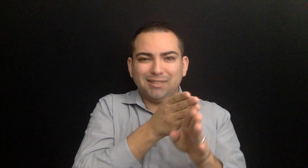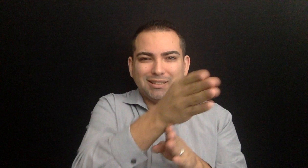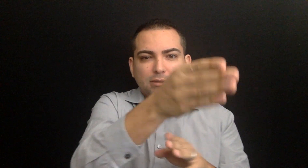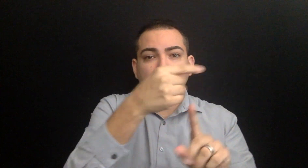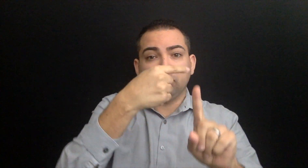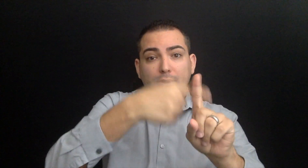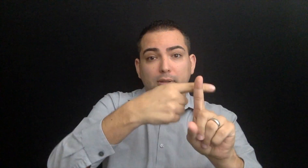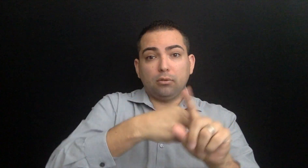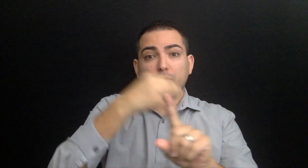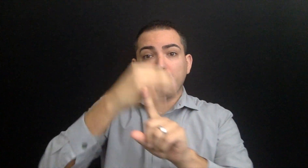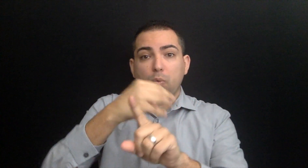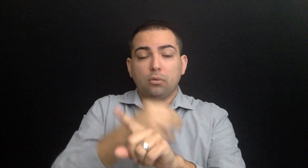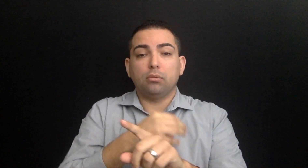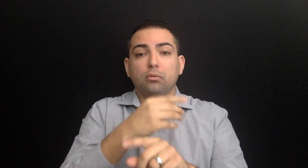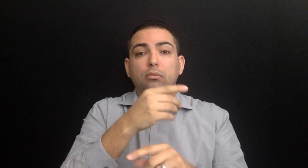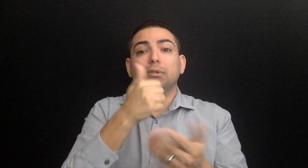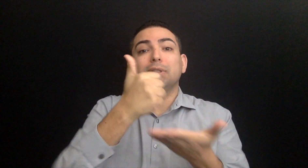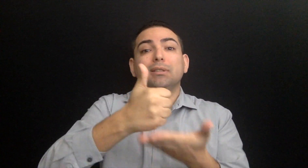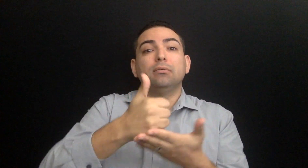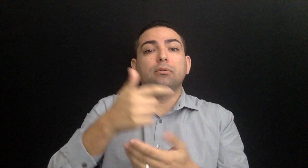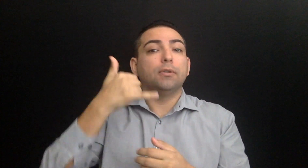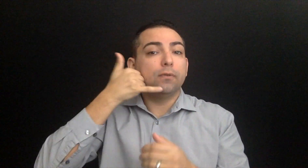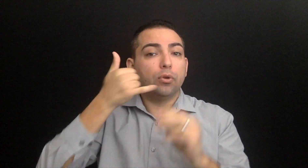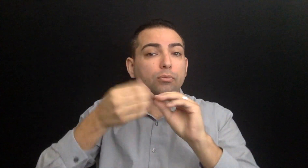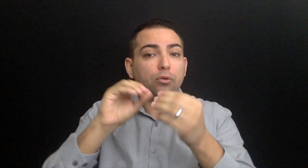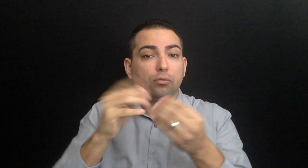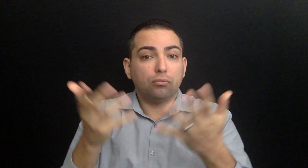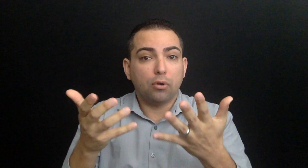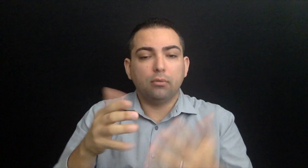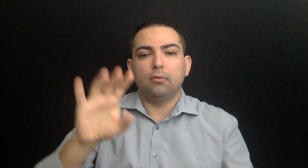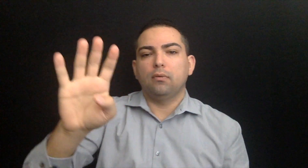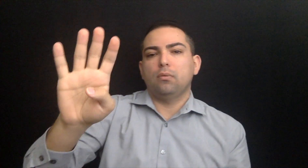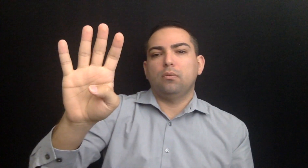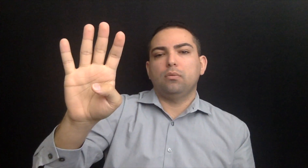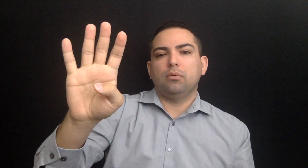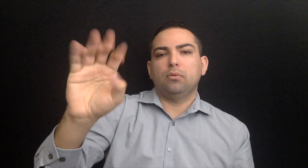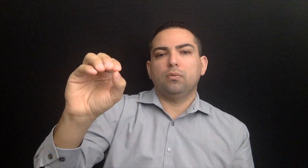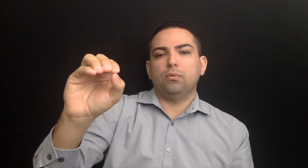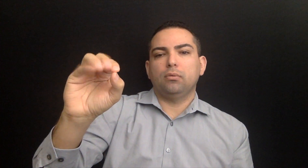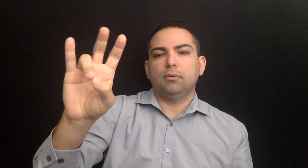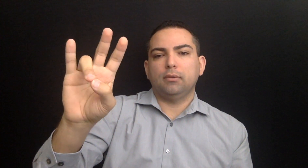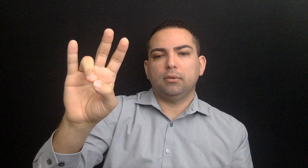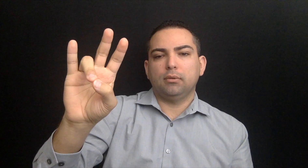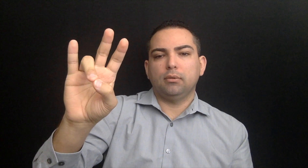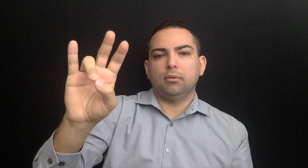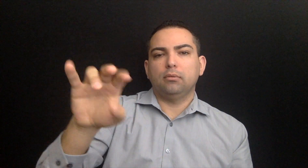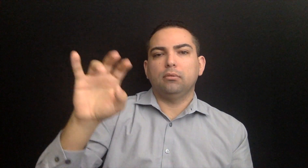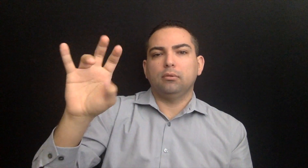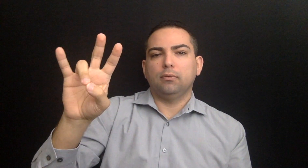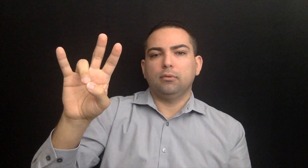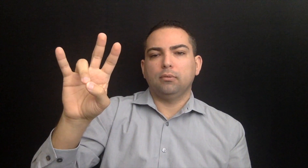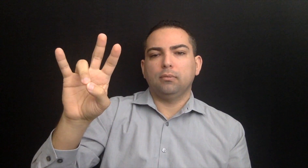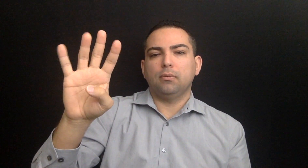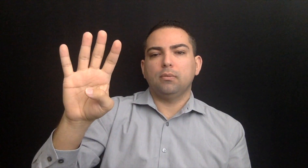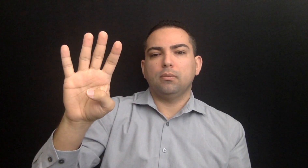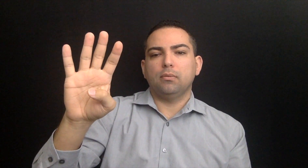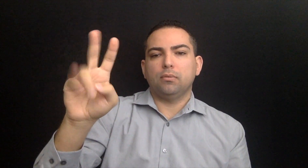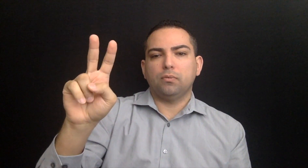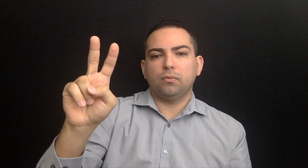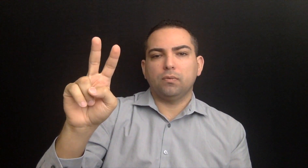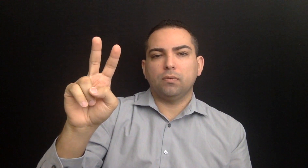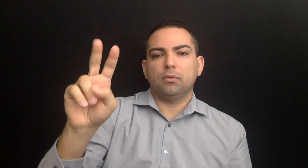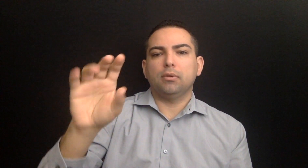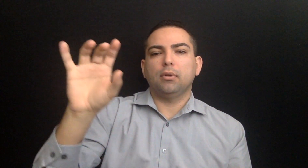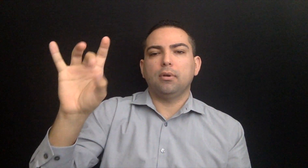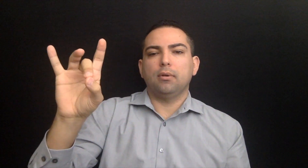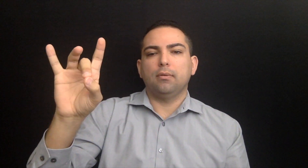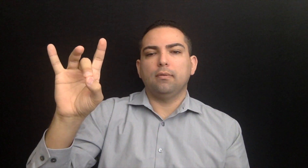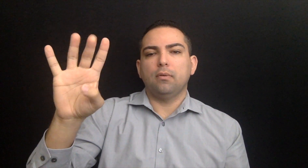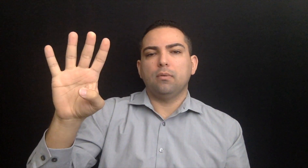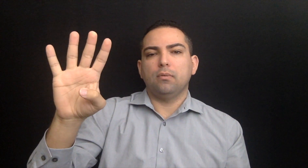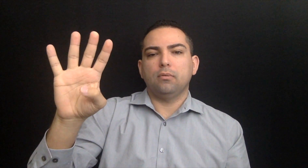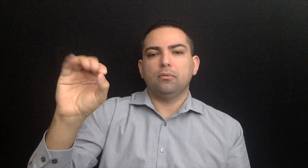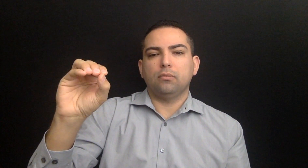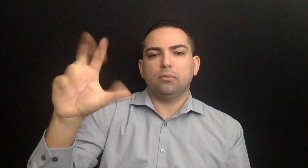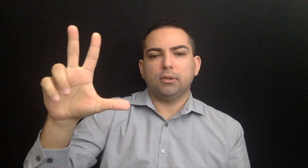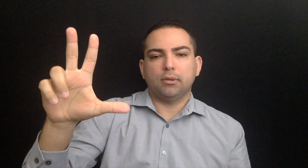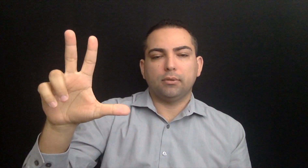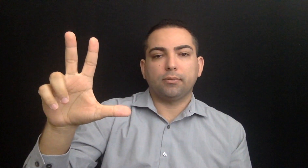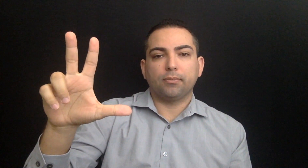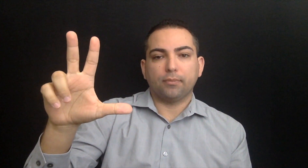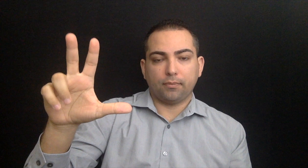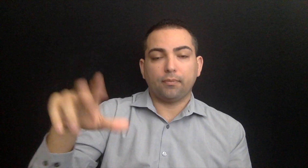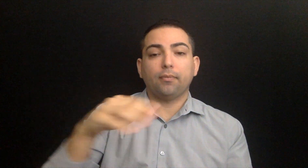Rental/Mortgage Assistance: 407-742-8403,